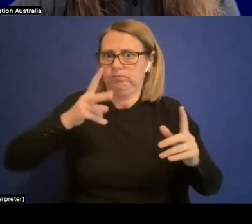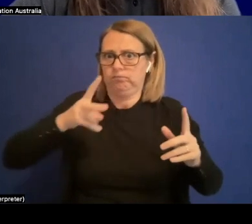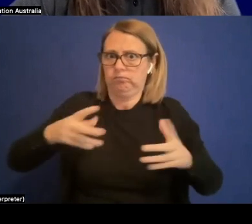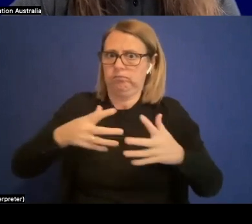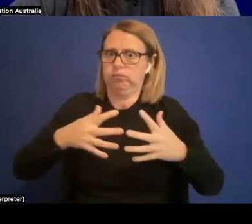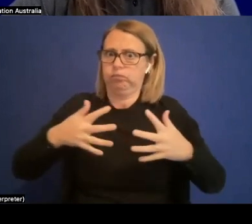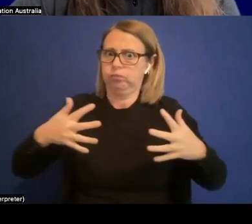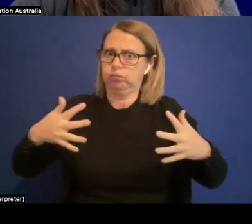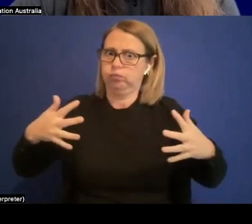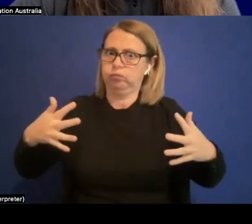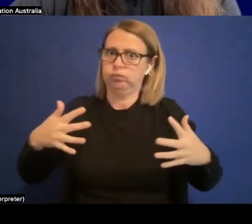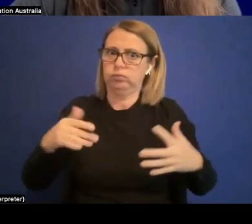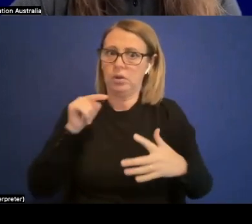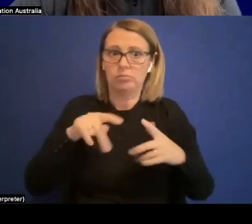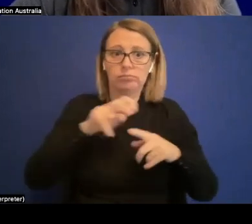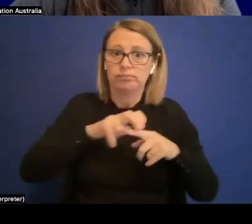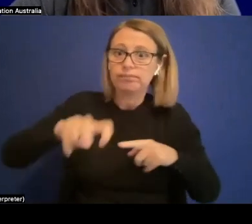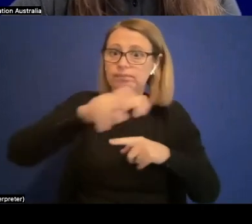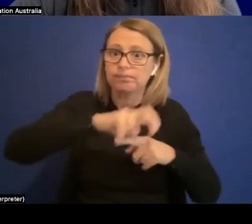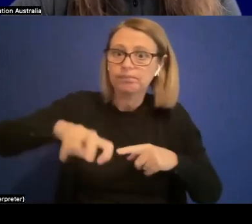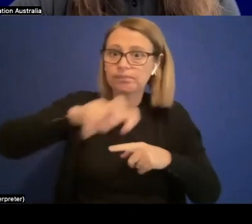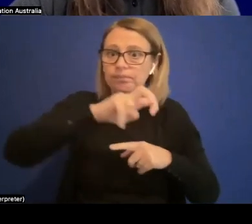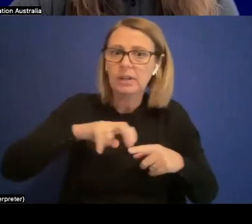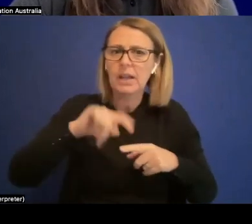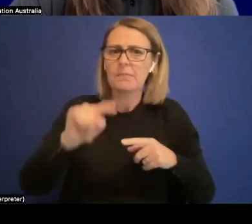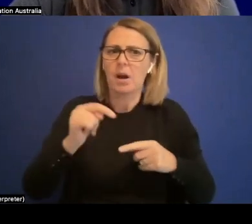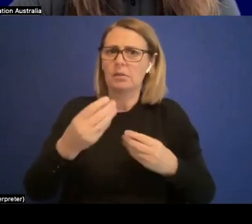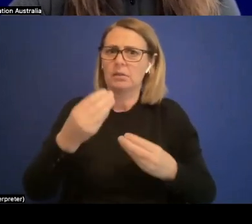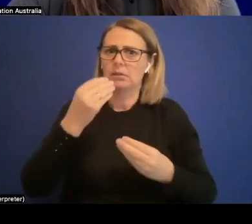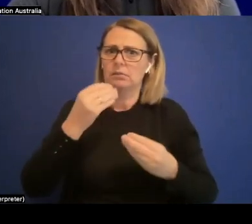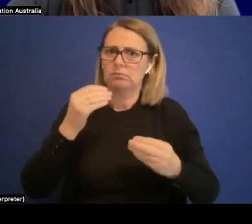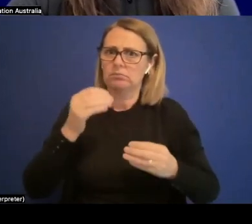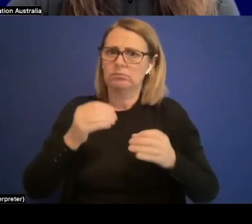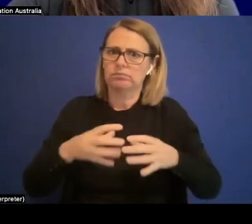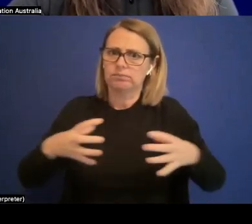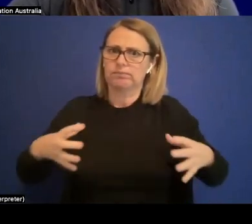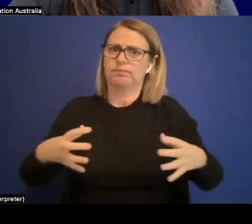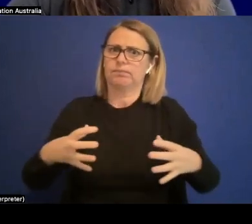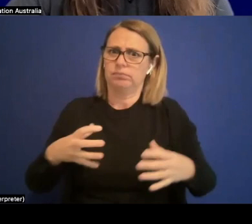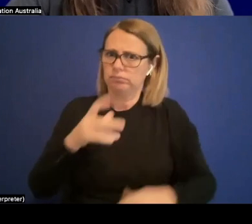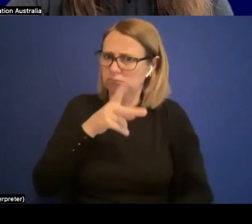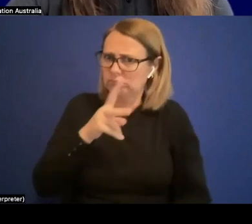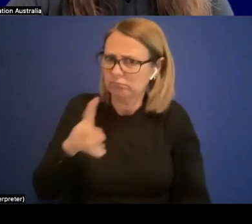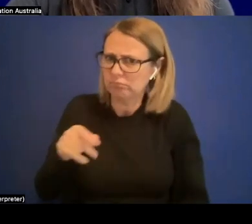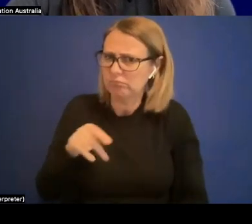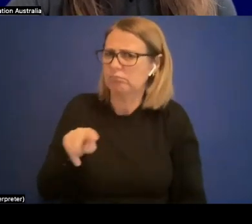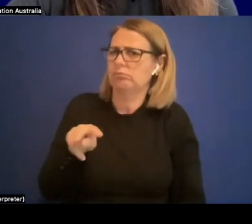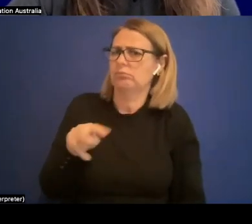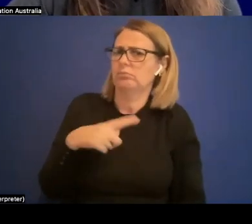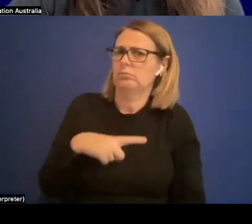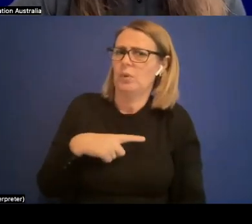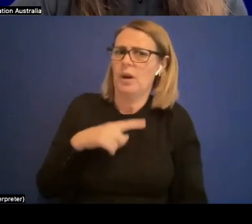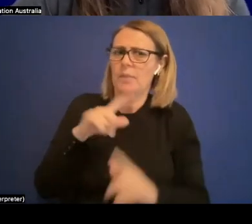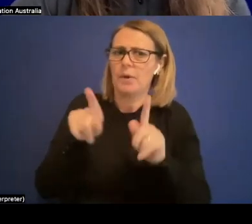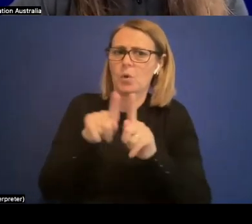were very mobile and quite active every day, but they were also dependent for many activities of